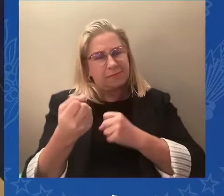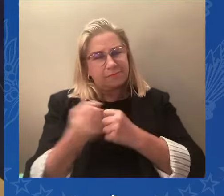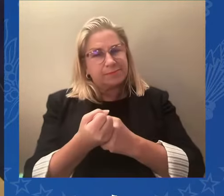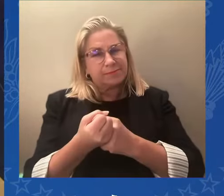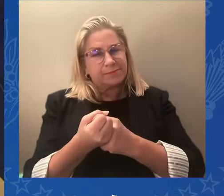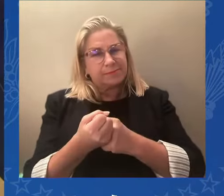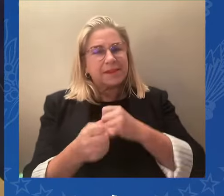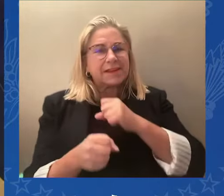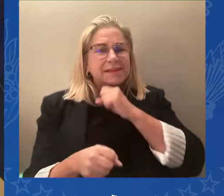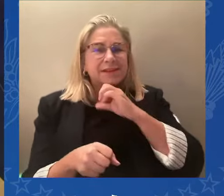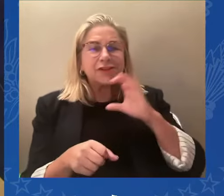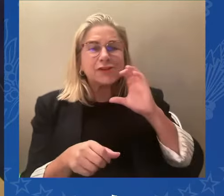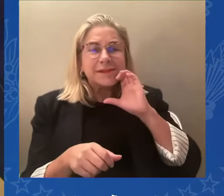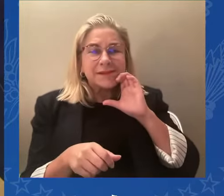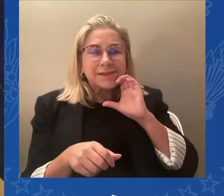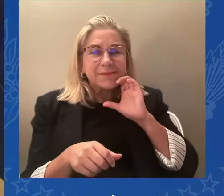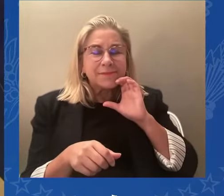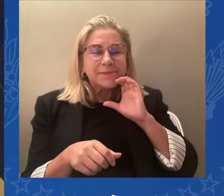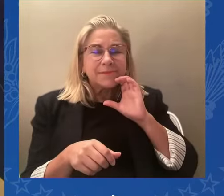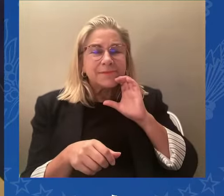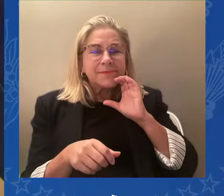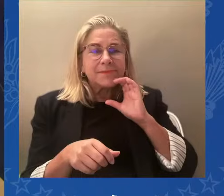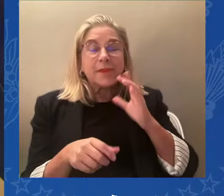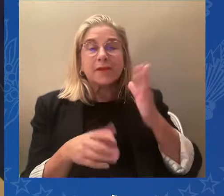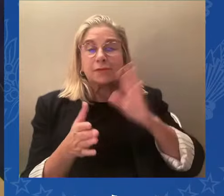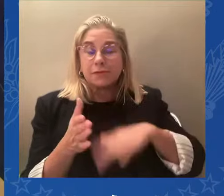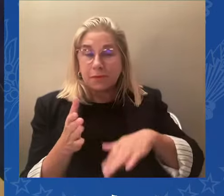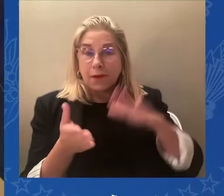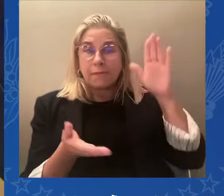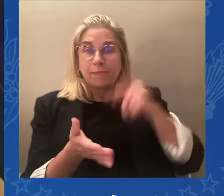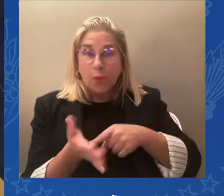We actually have a plan for health care,